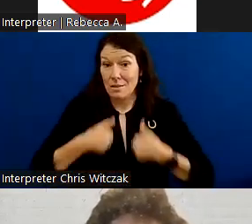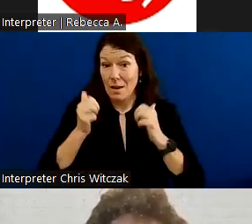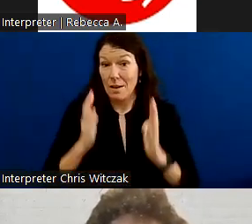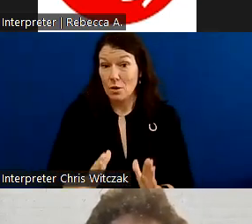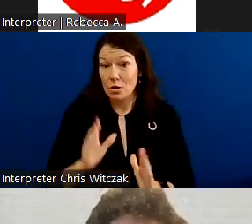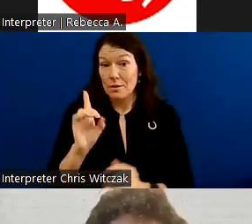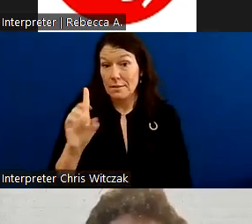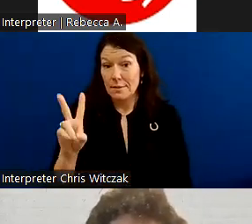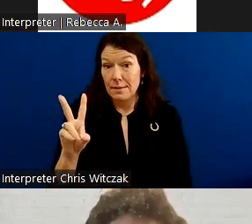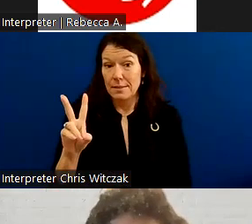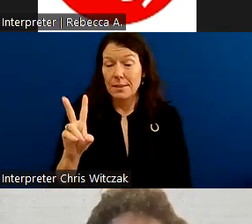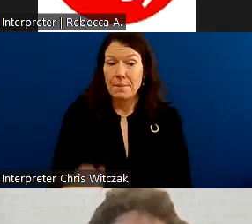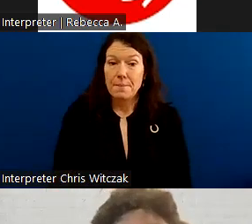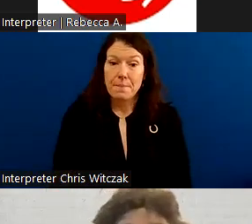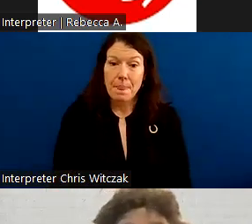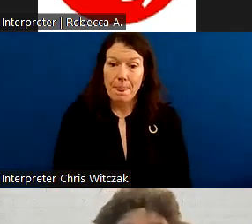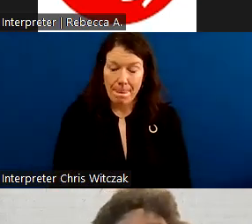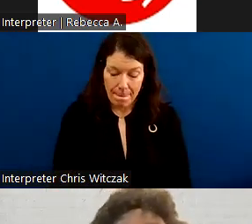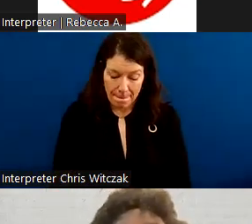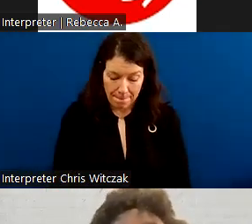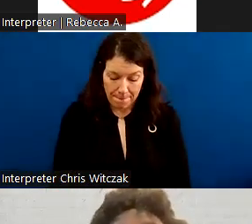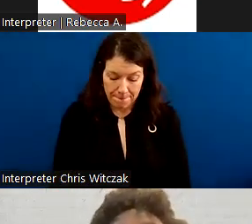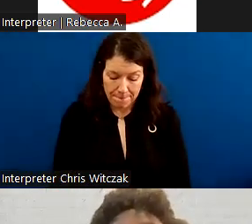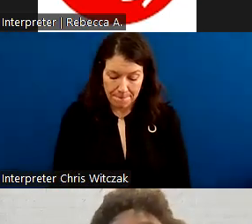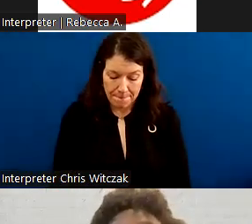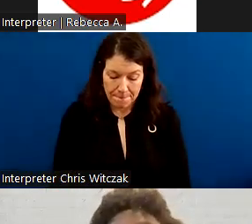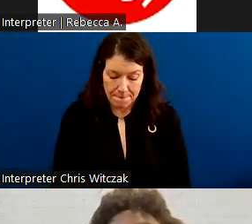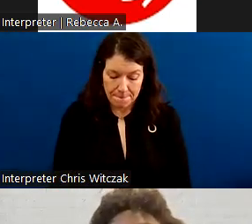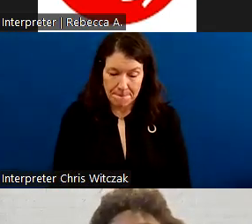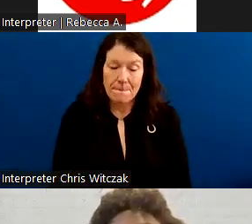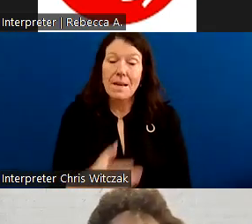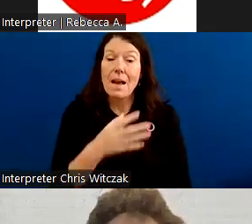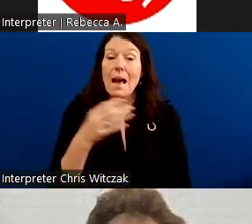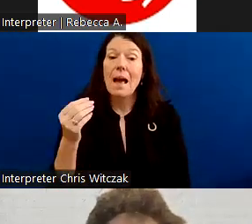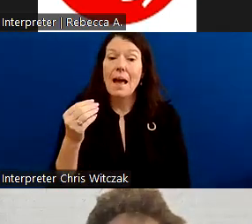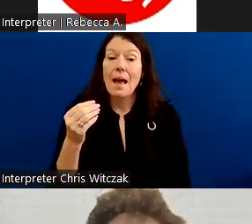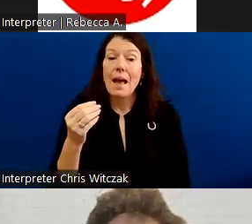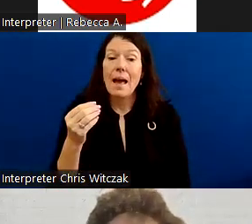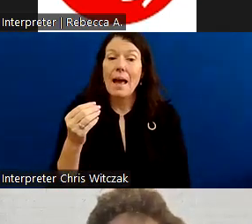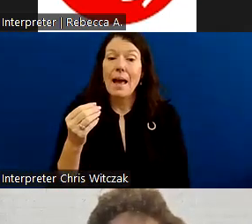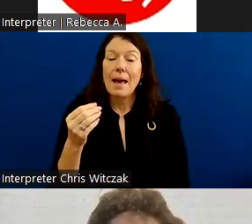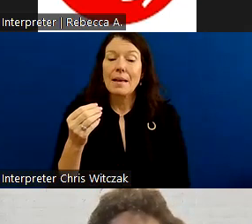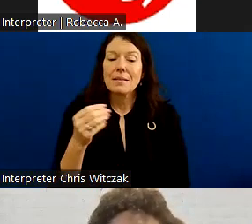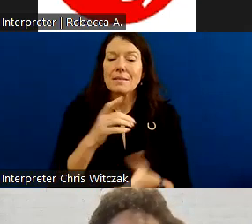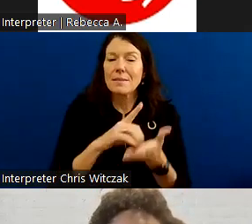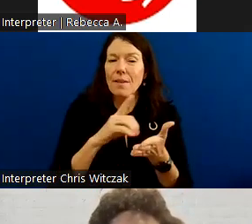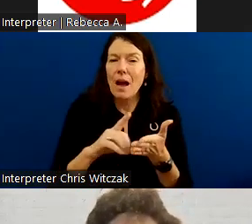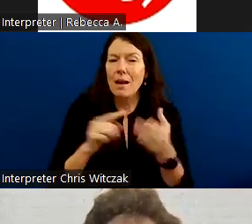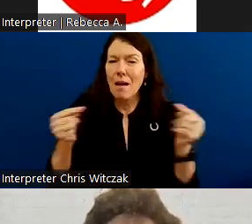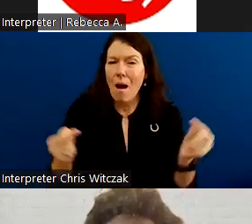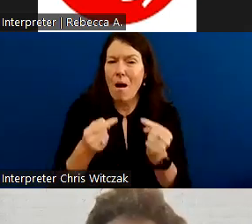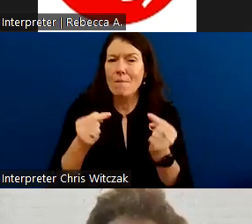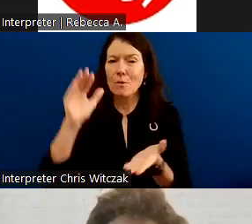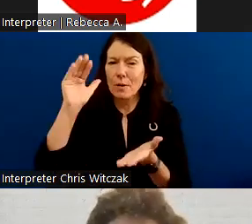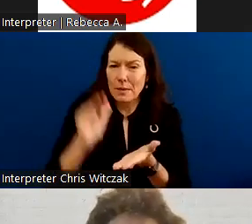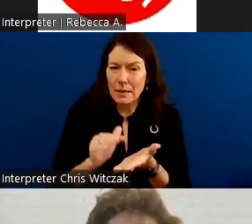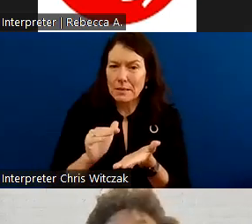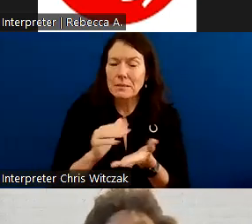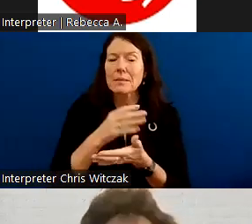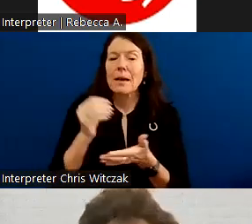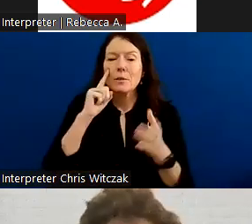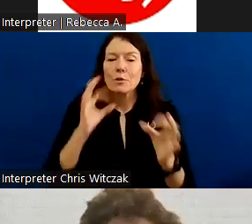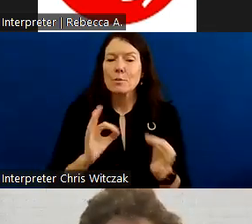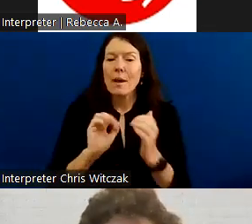as well as define harm reduction and determine how harm reduction practices can be applied